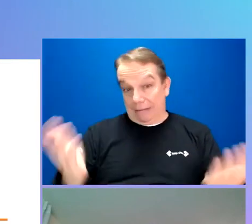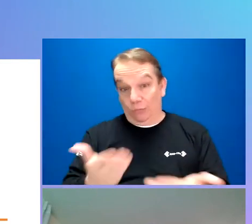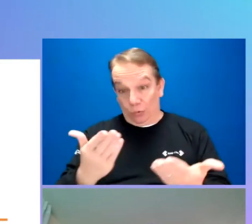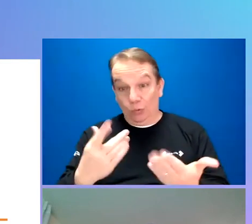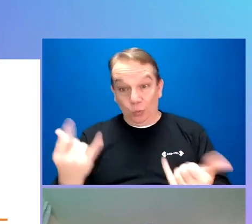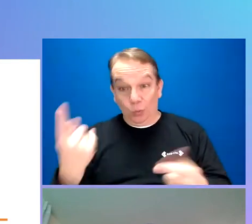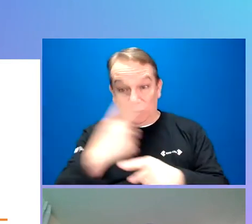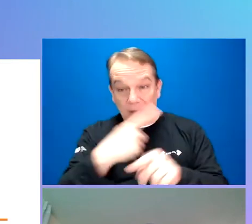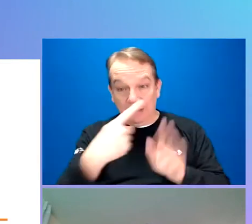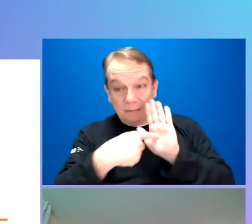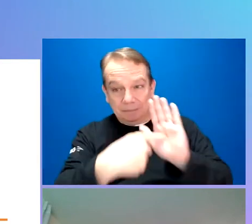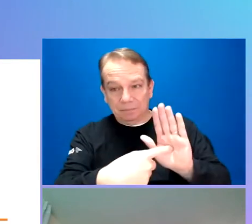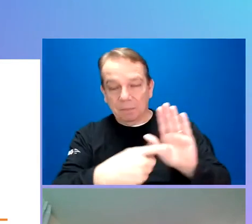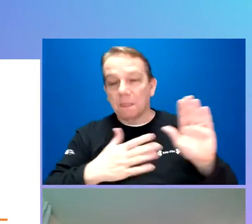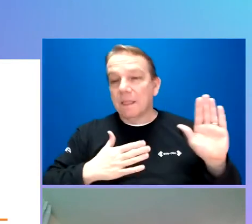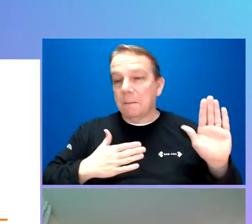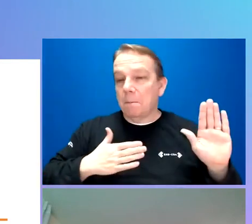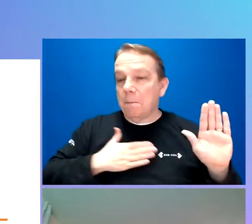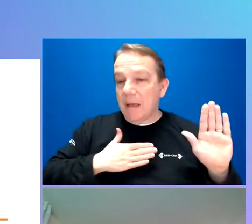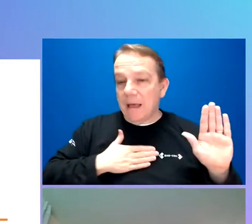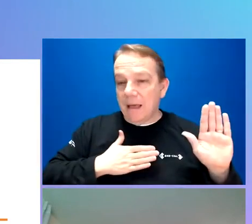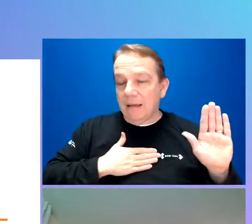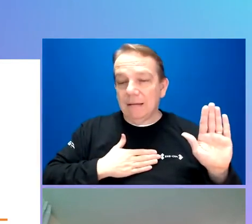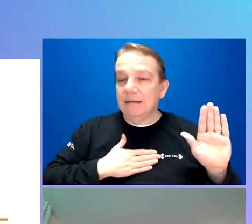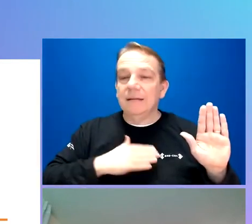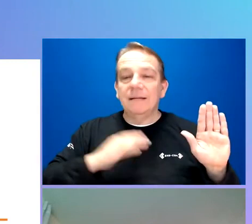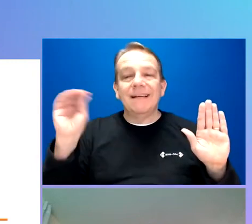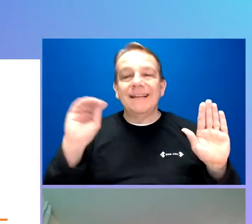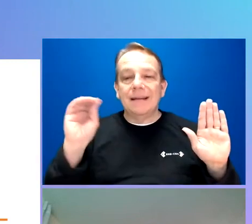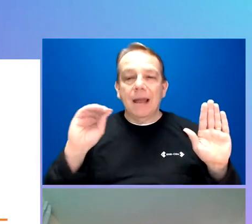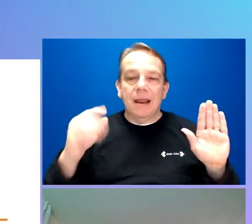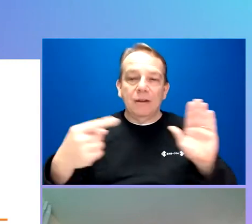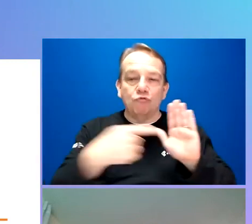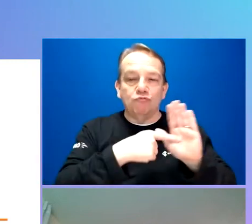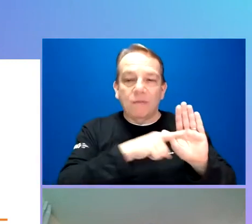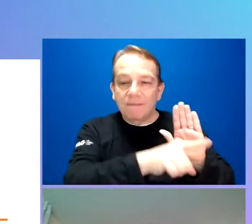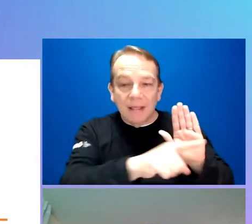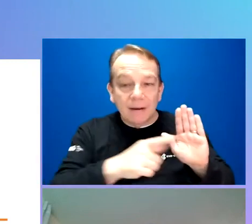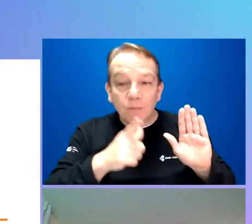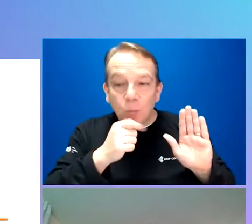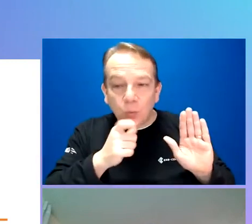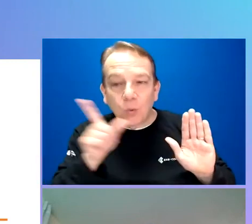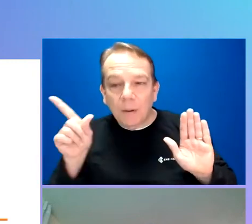share here, they're all mine. None of that should be